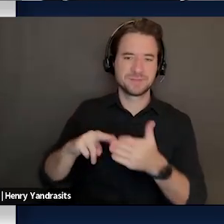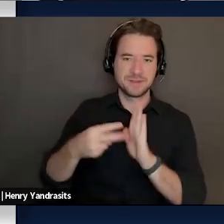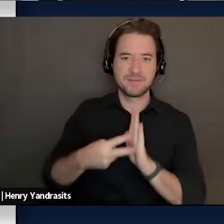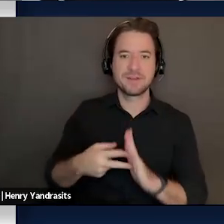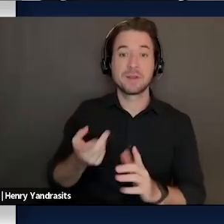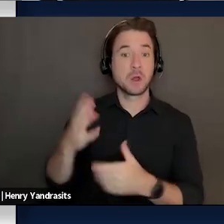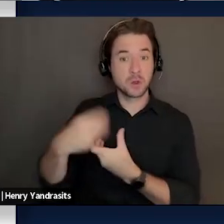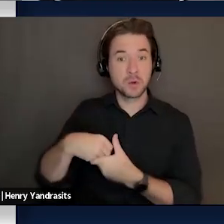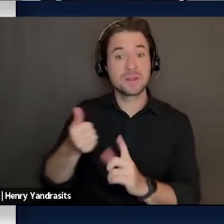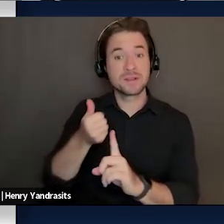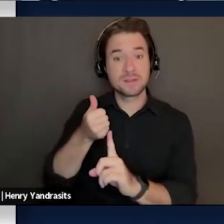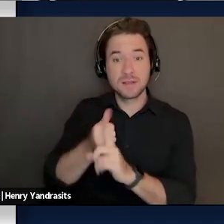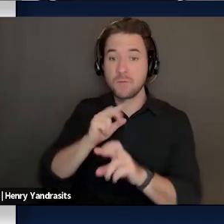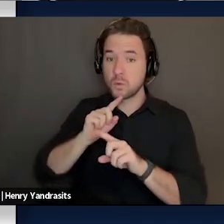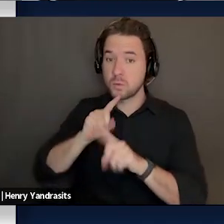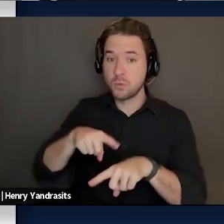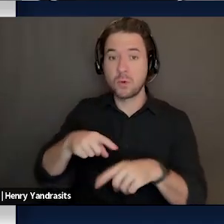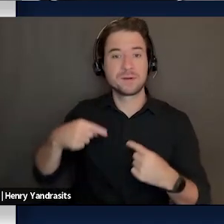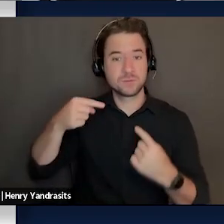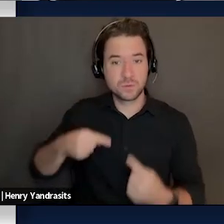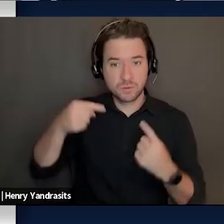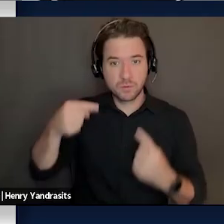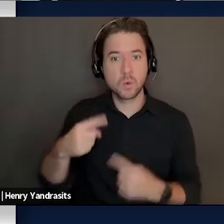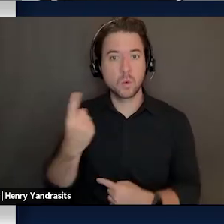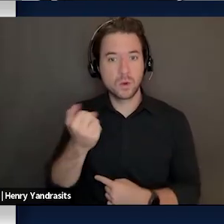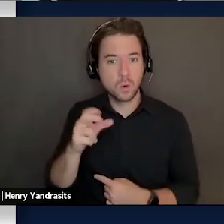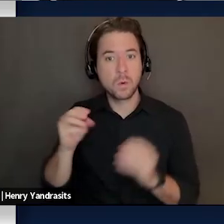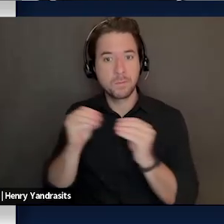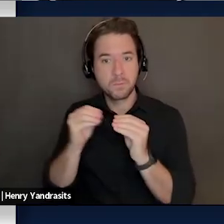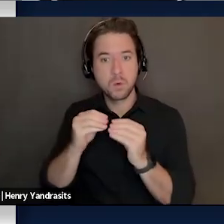Um, and one or more parts of daily life, and that could include cognition.